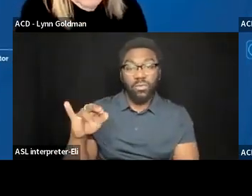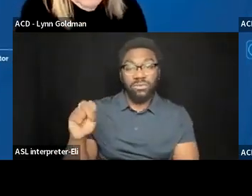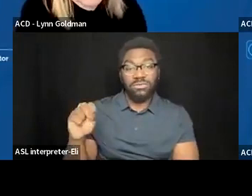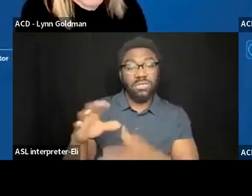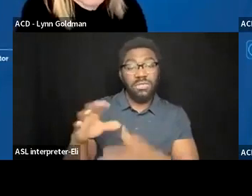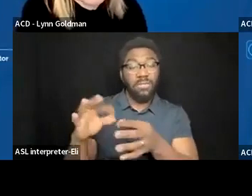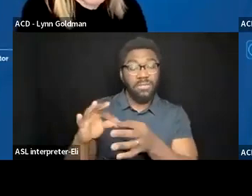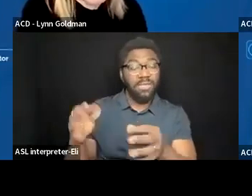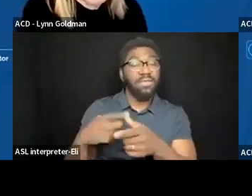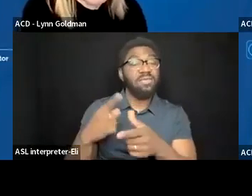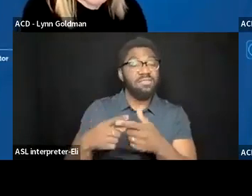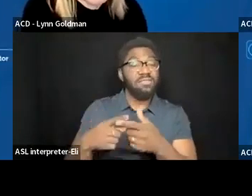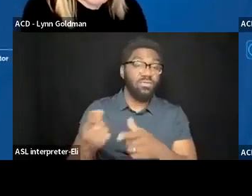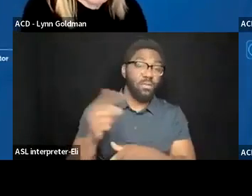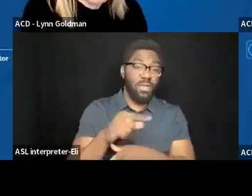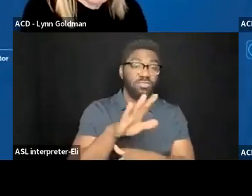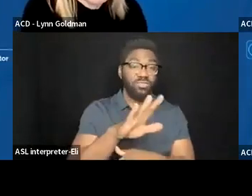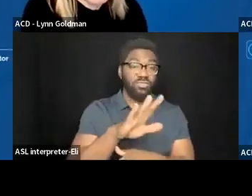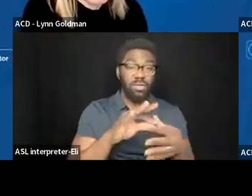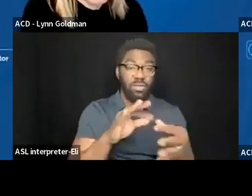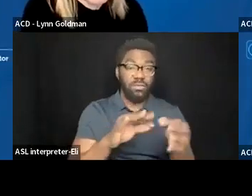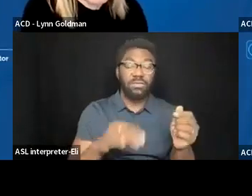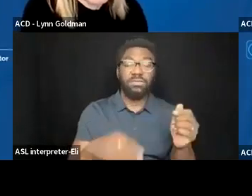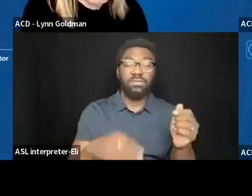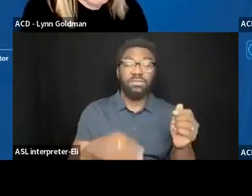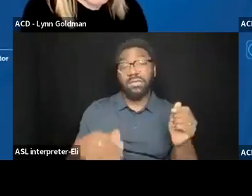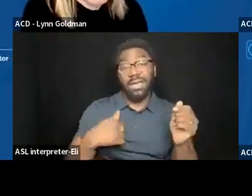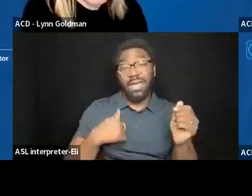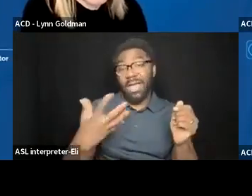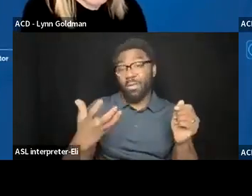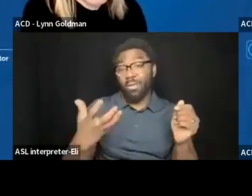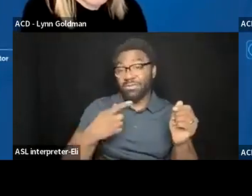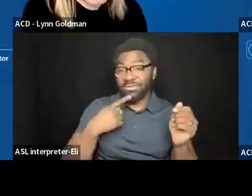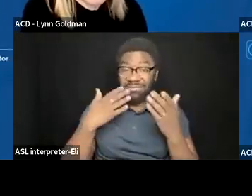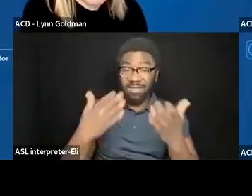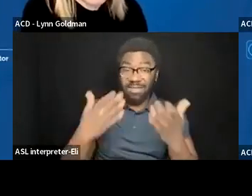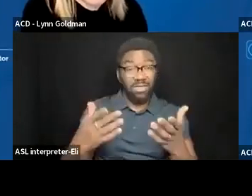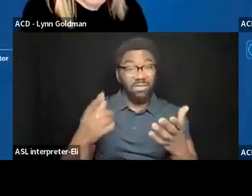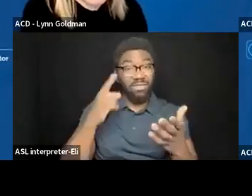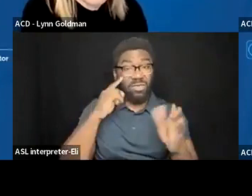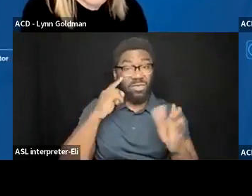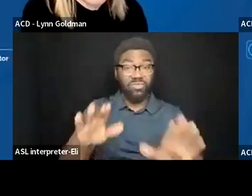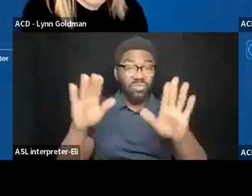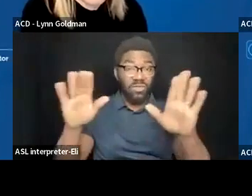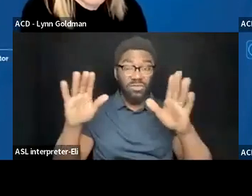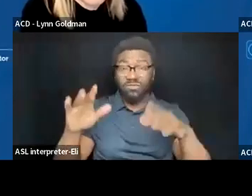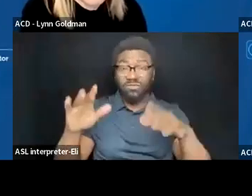First, you know, I wanted to say thank you. I really thought this was a wonderful report. It was fascinating to read,